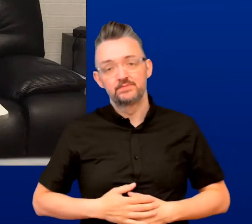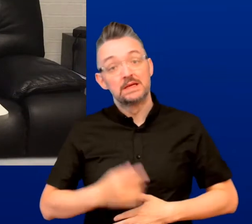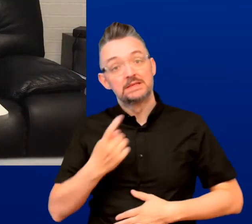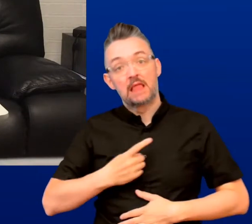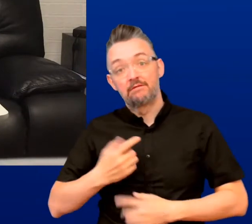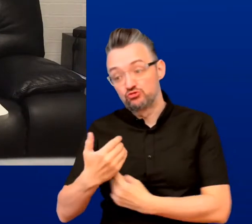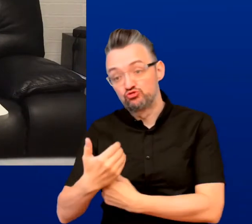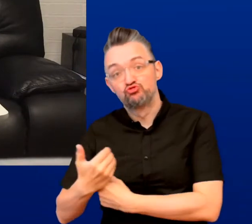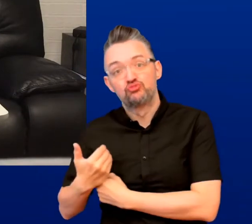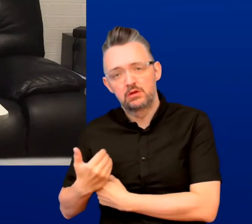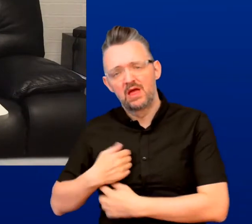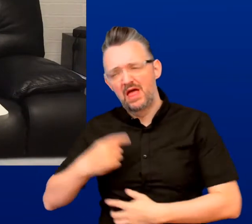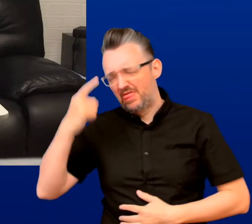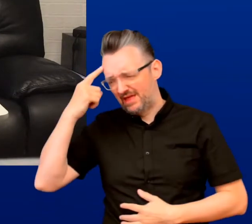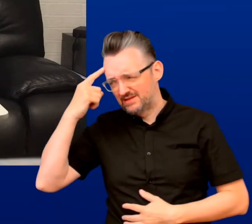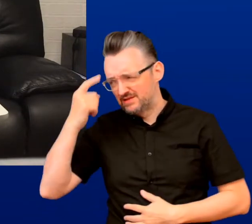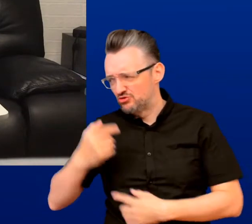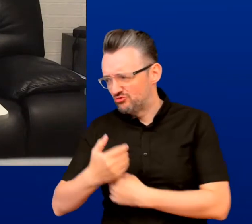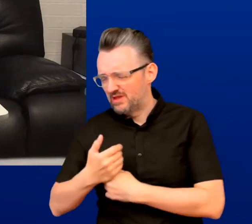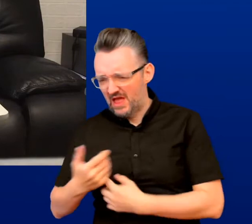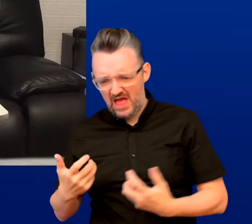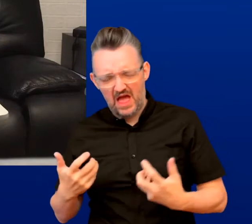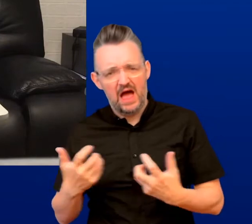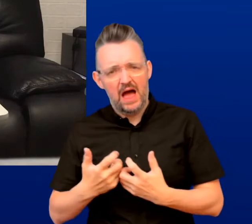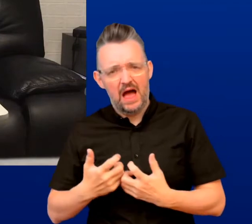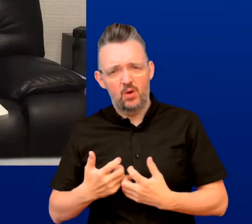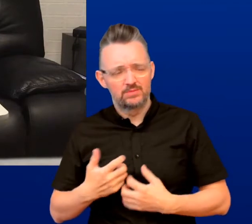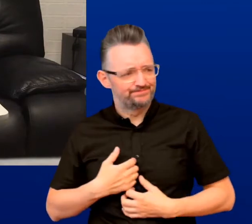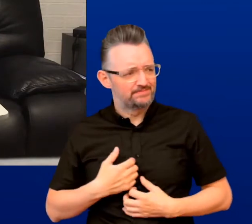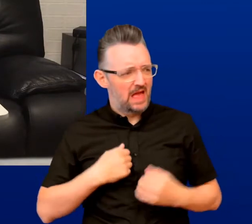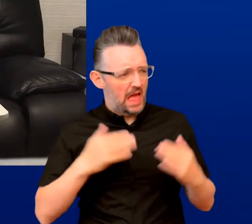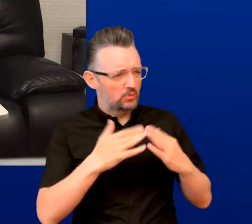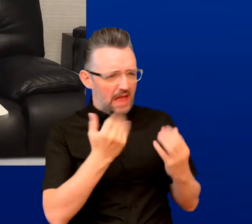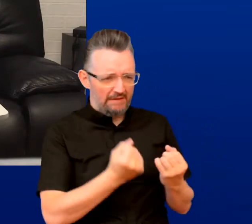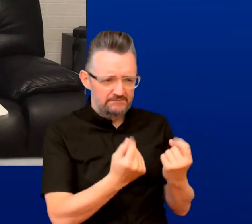how could I utilise items in my house and make something